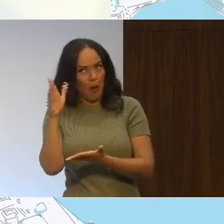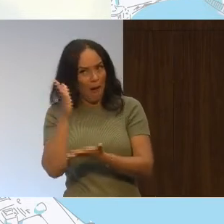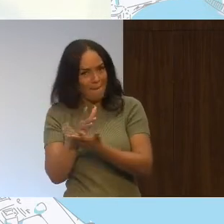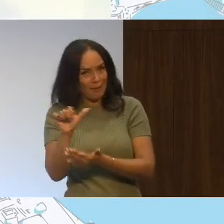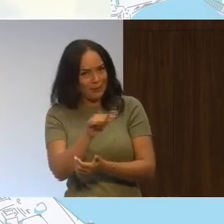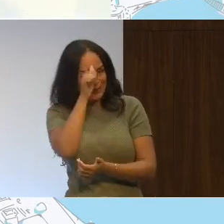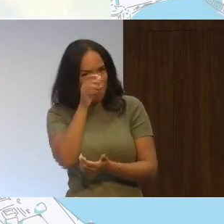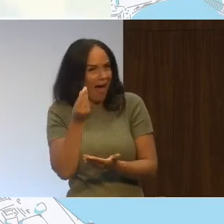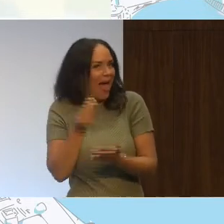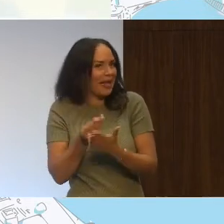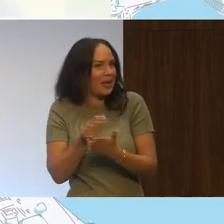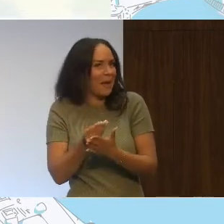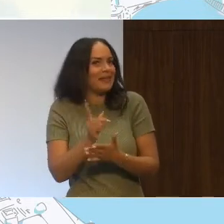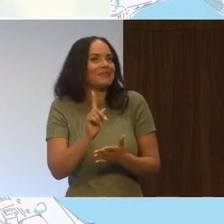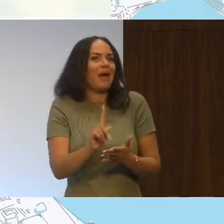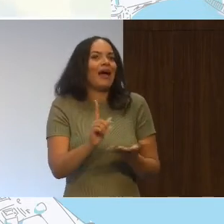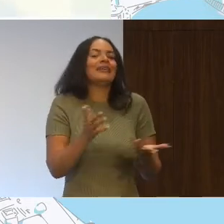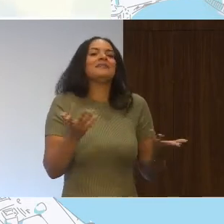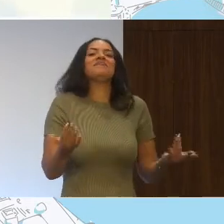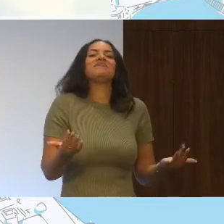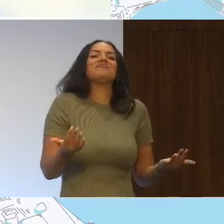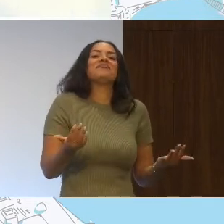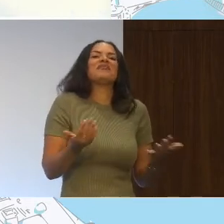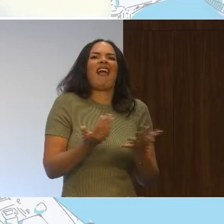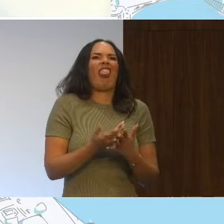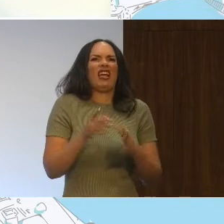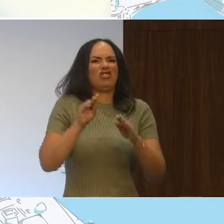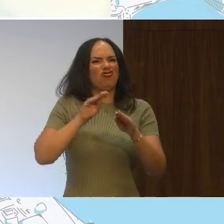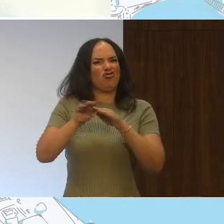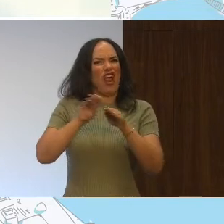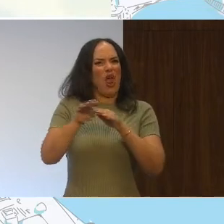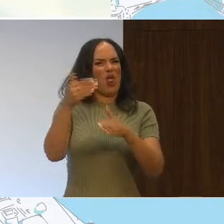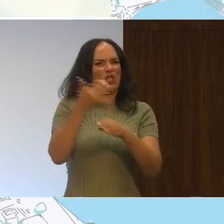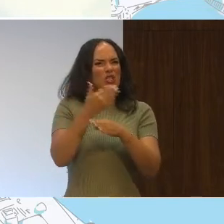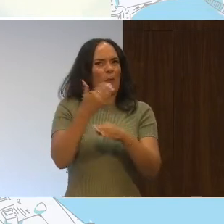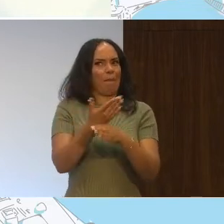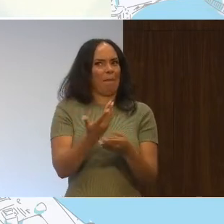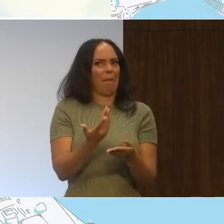Of course, it doesn't work that way. They, you know, they just sort of train on the job, which may explain a lot of the problems that we have.